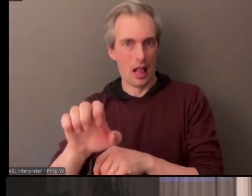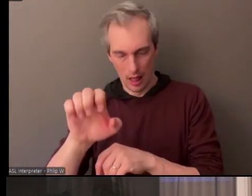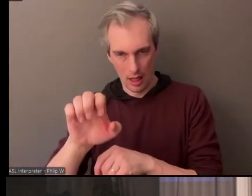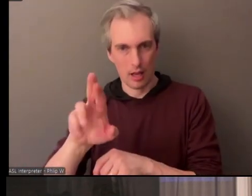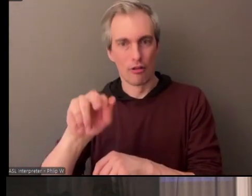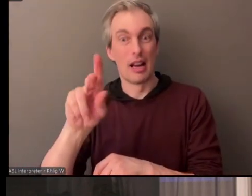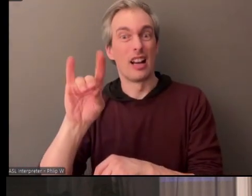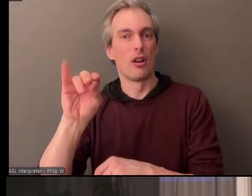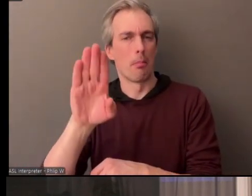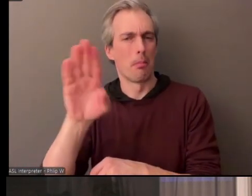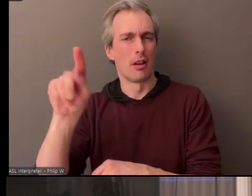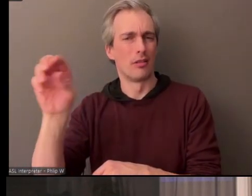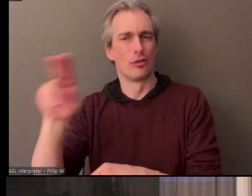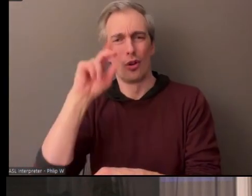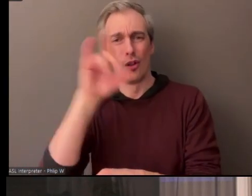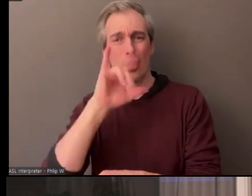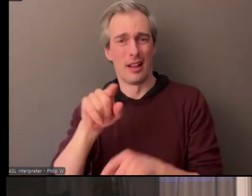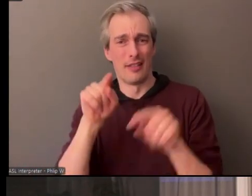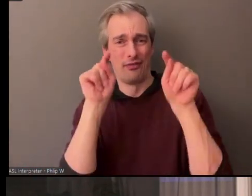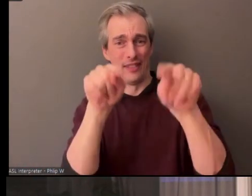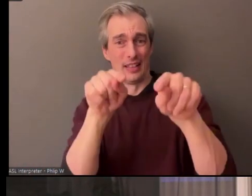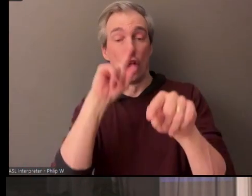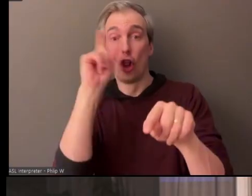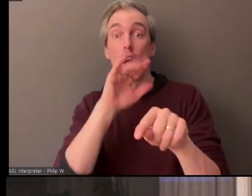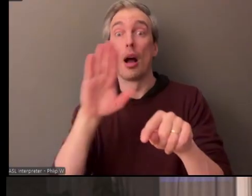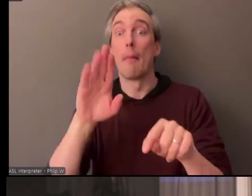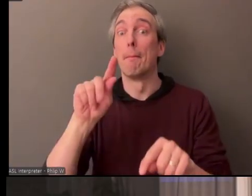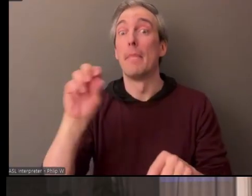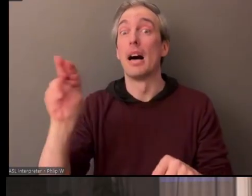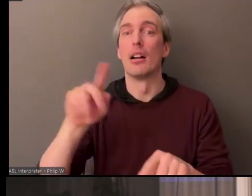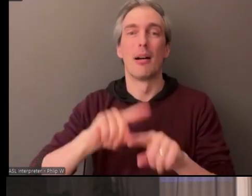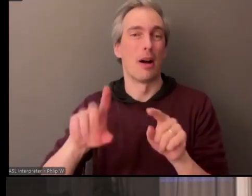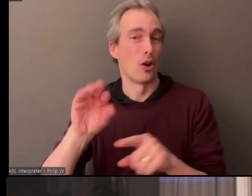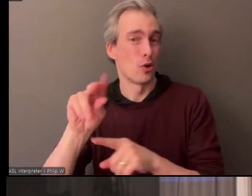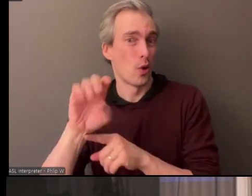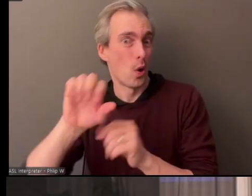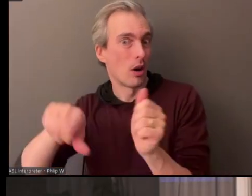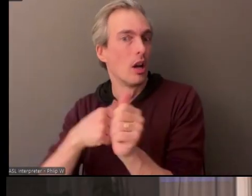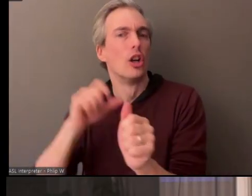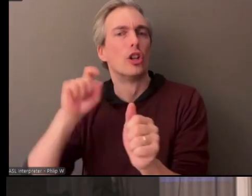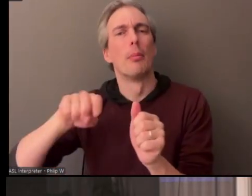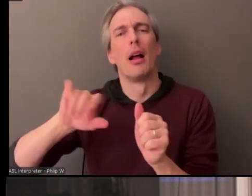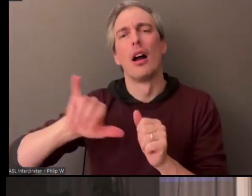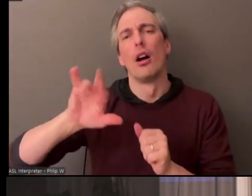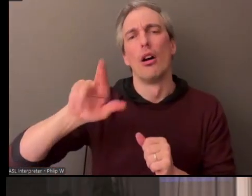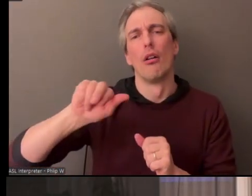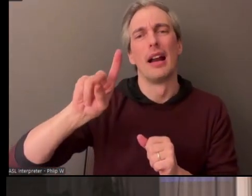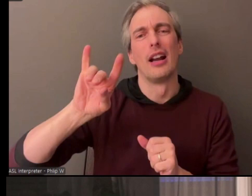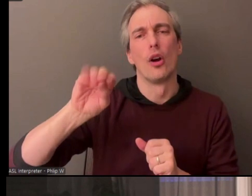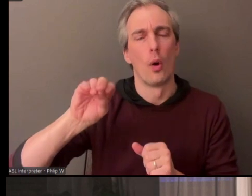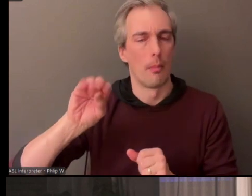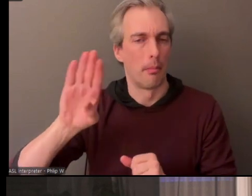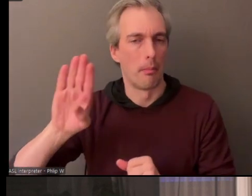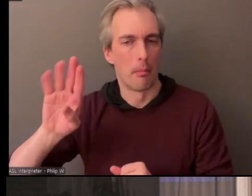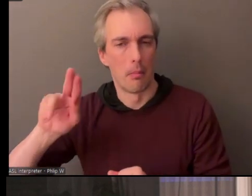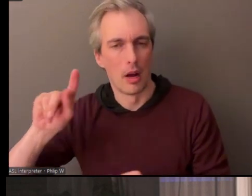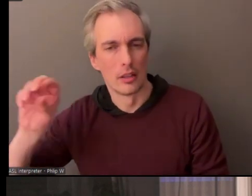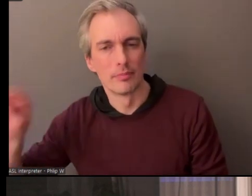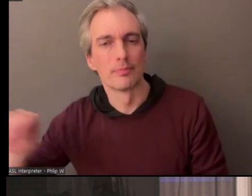But they should be coded like radio buttons. So this is one of those spaces where... If you're helping a team through understanding acceptance criteria, you have to walk them through this.